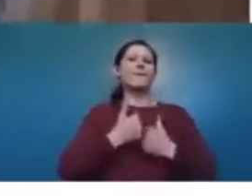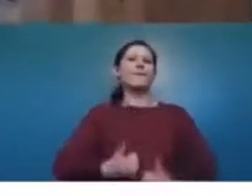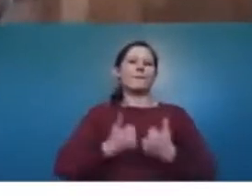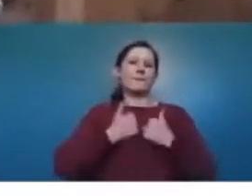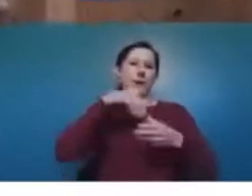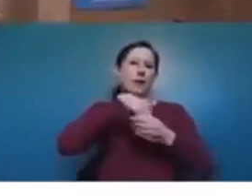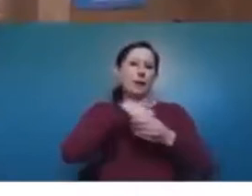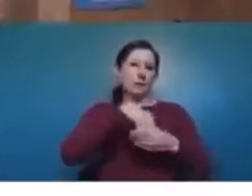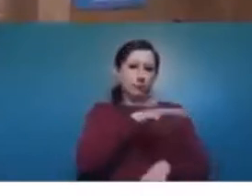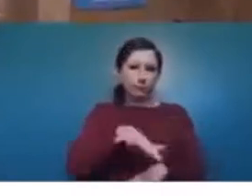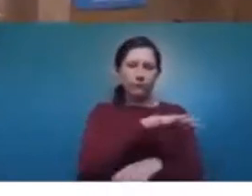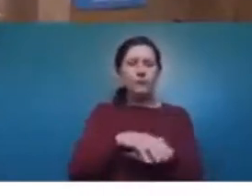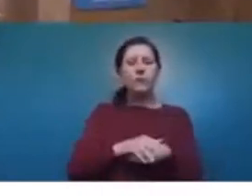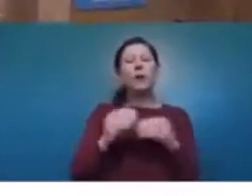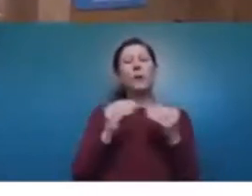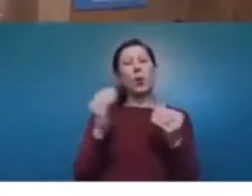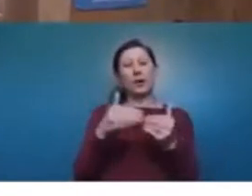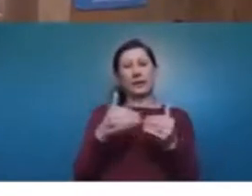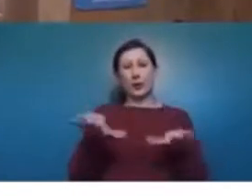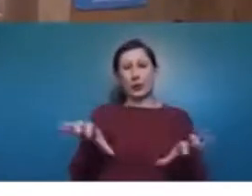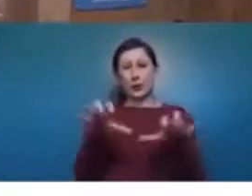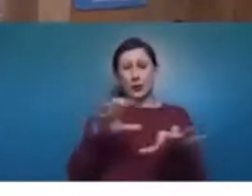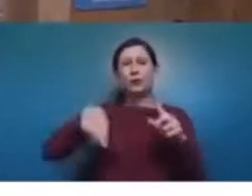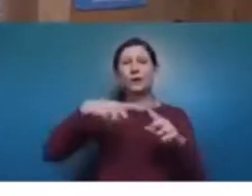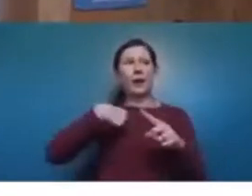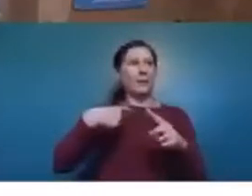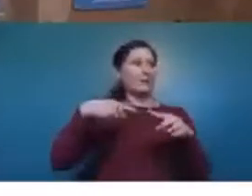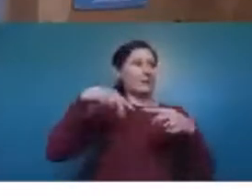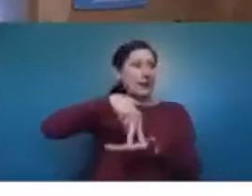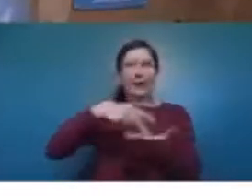It's a lot easier to do when I am standing right here in front